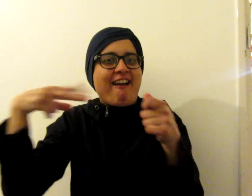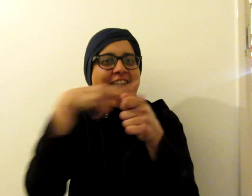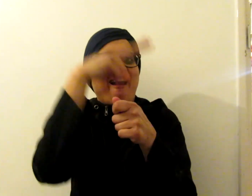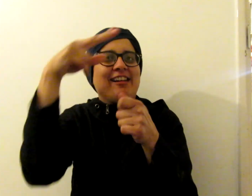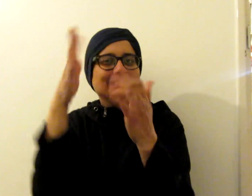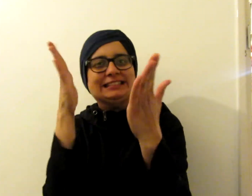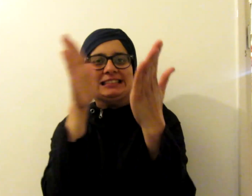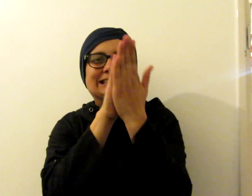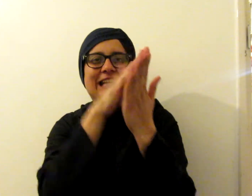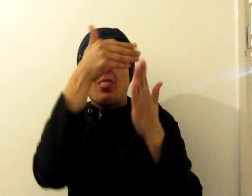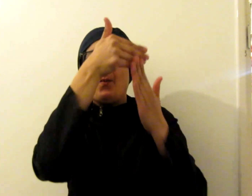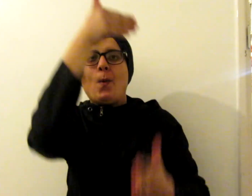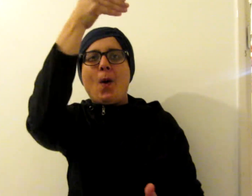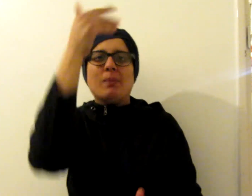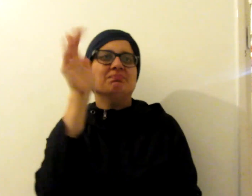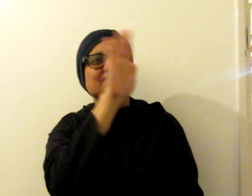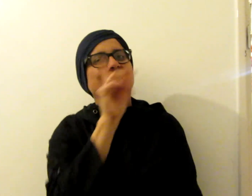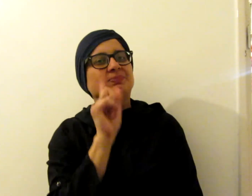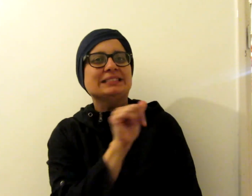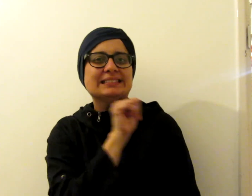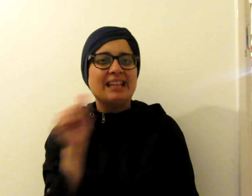I cut and put the pictures on the wall with the stickers. Look nice.